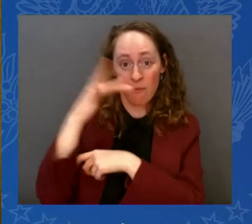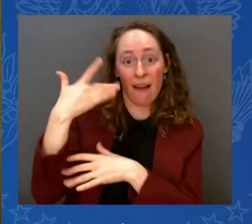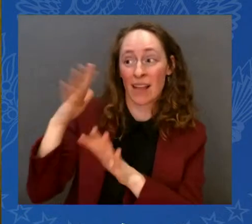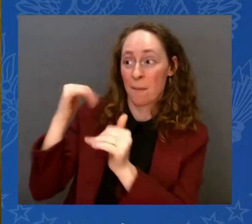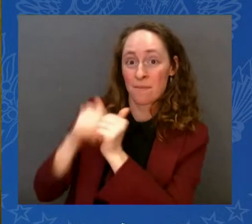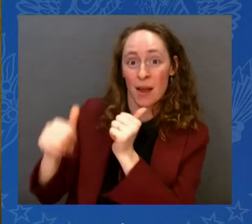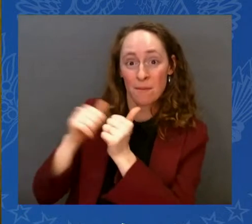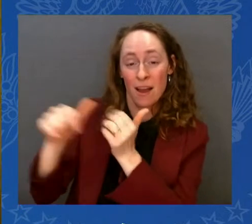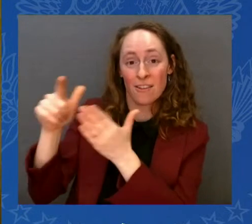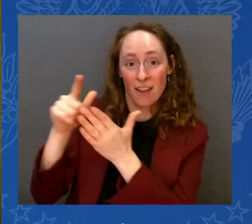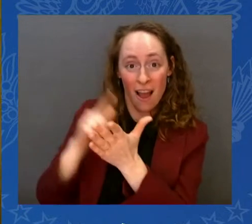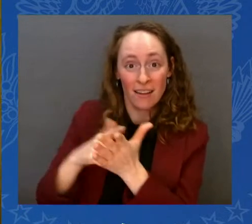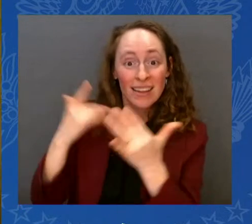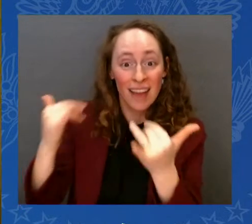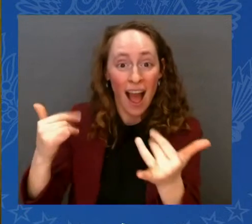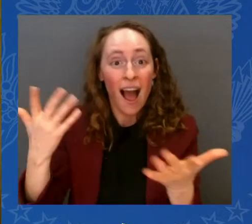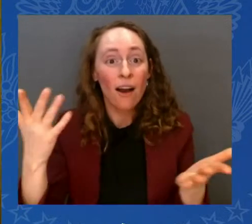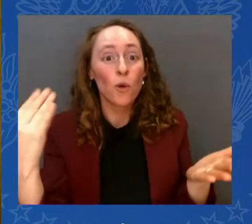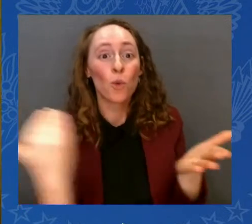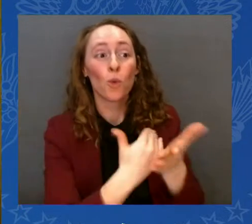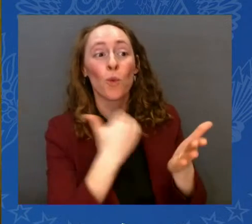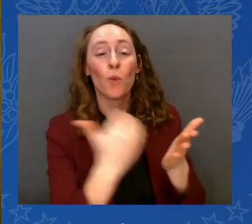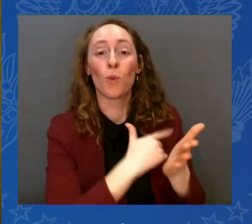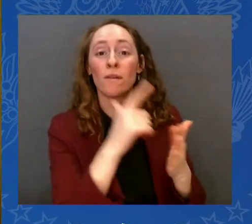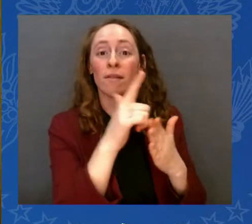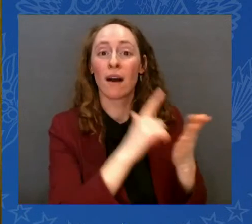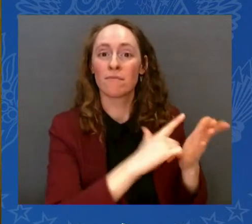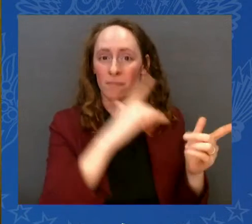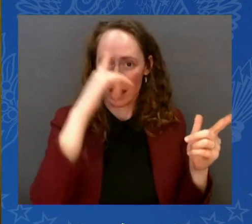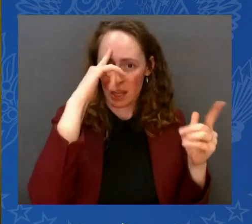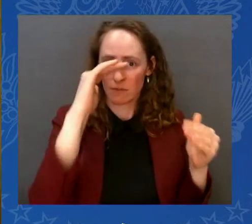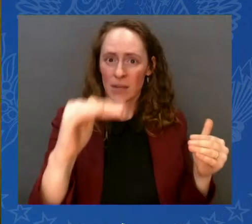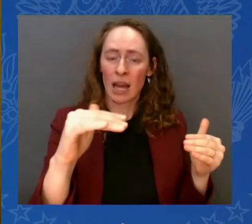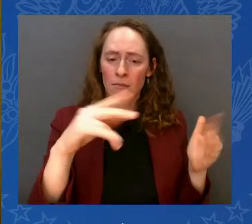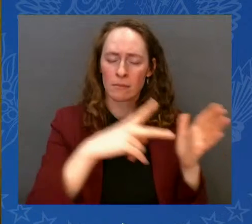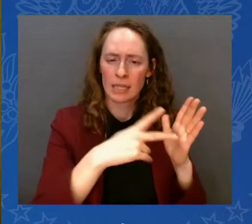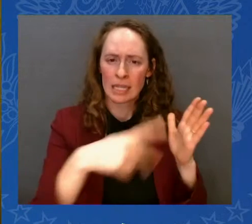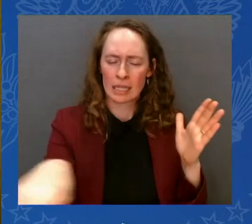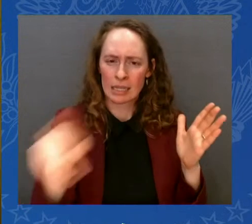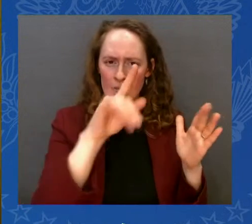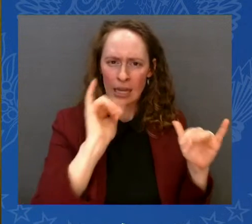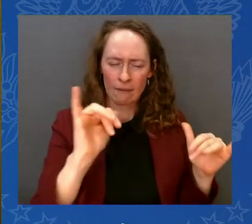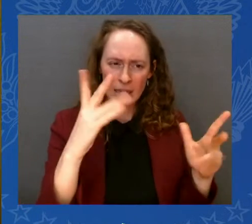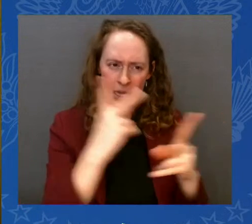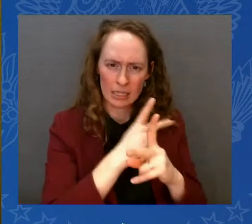And, you know, I know a lot of folks like to --